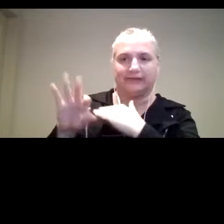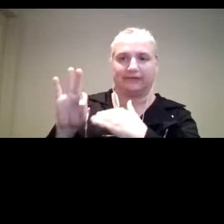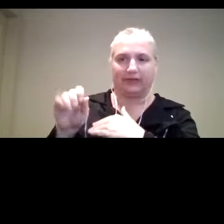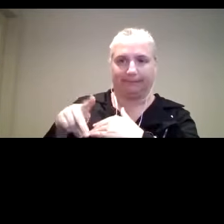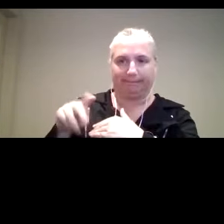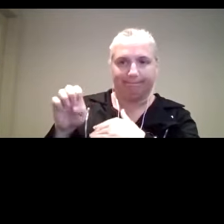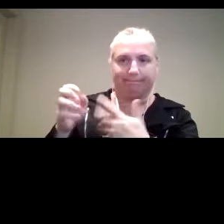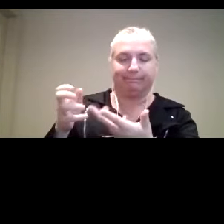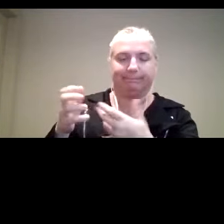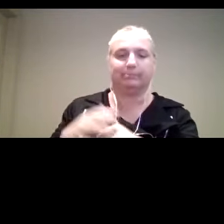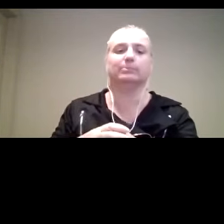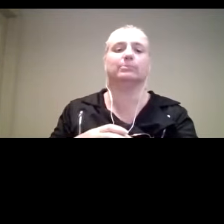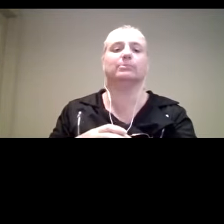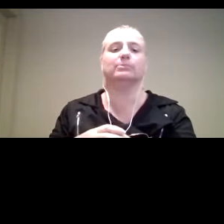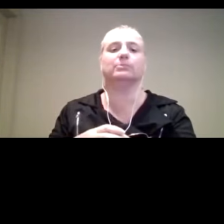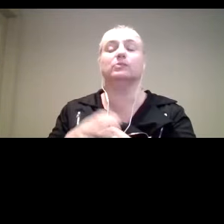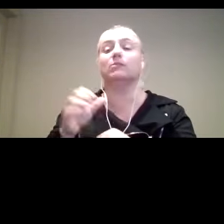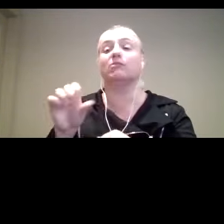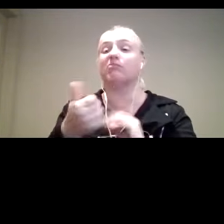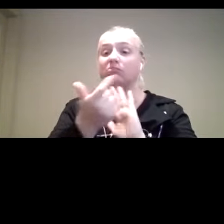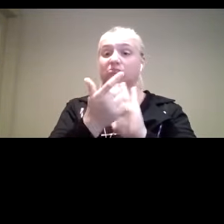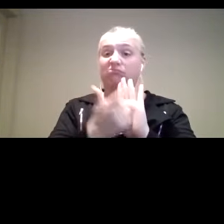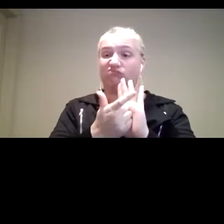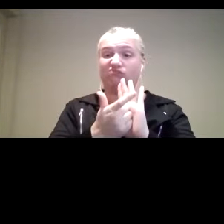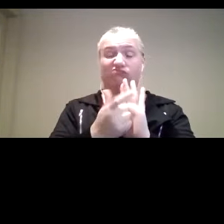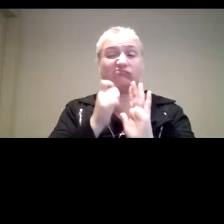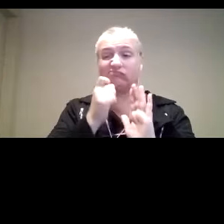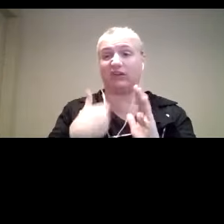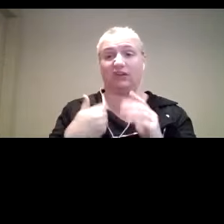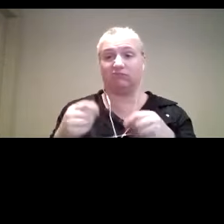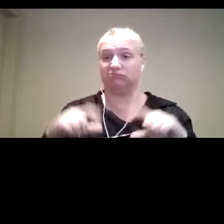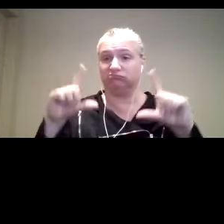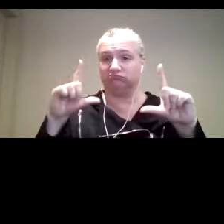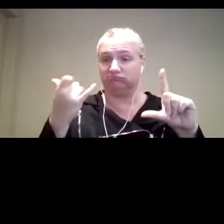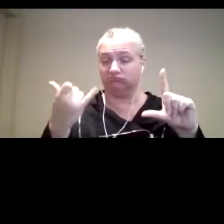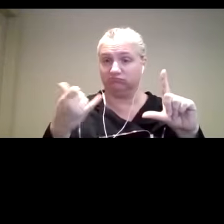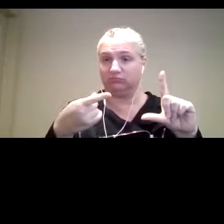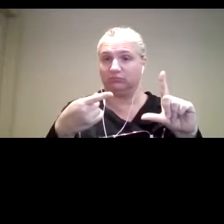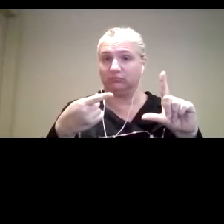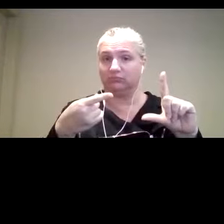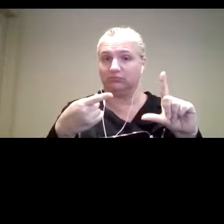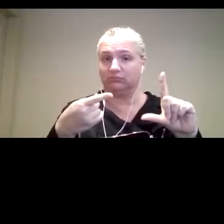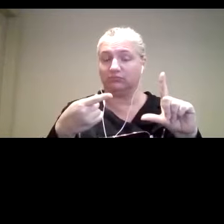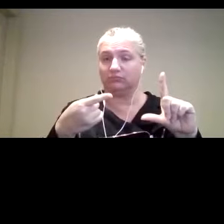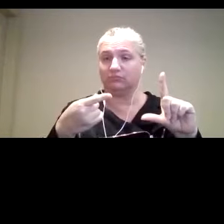And the other piece of love that sort of comes in here which I don't have up here is the Endrew F. case